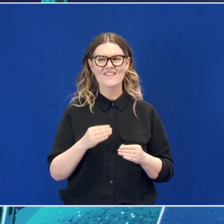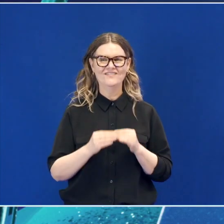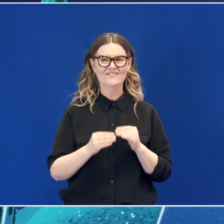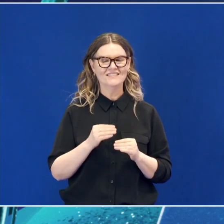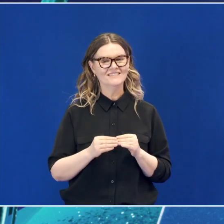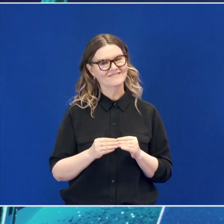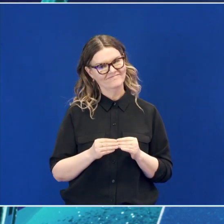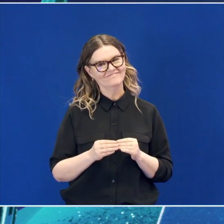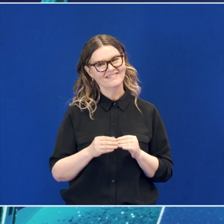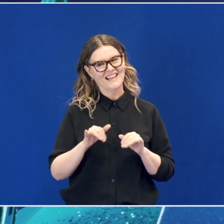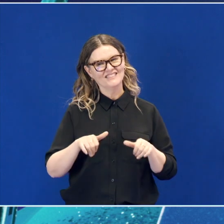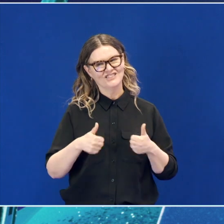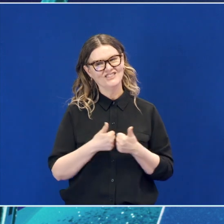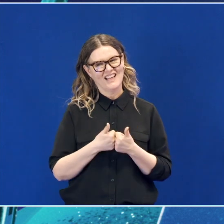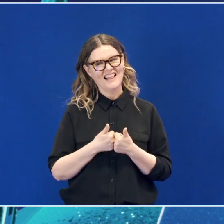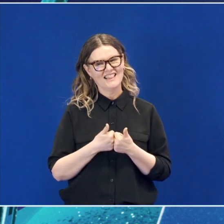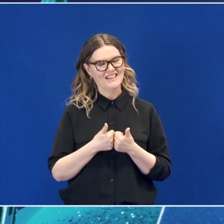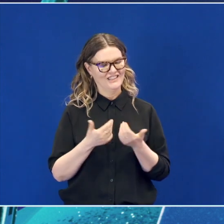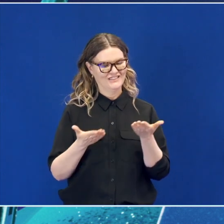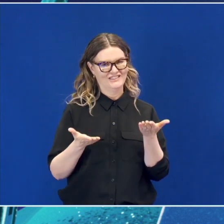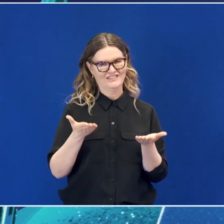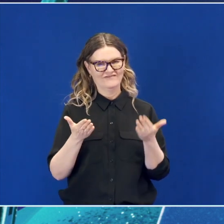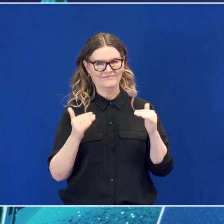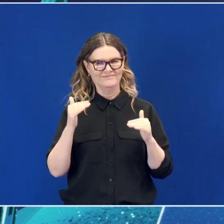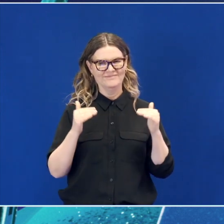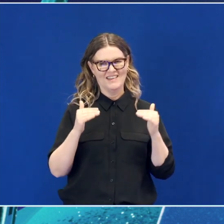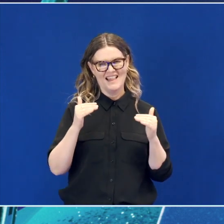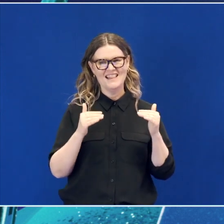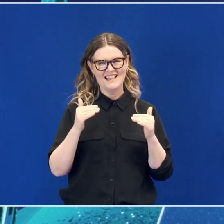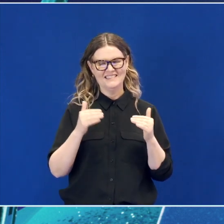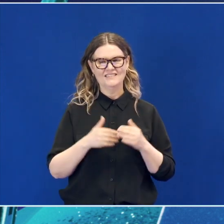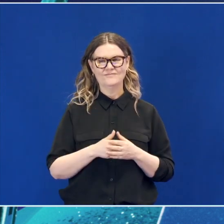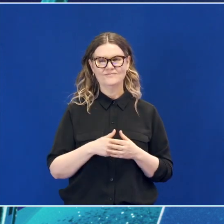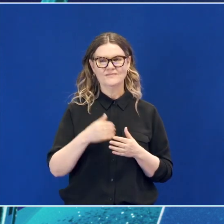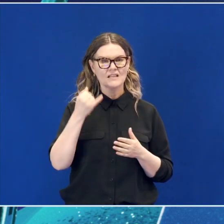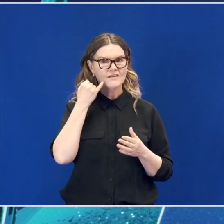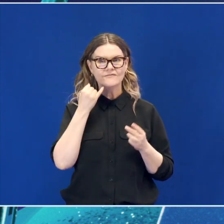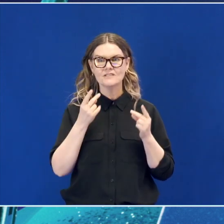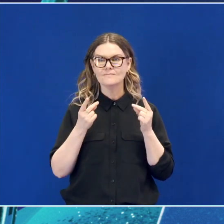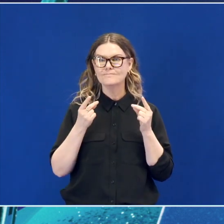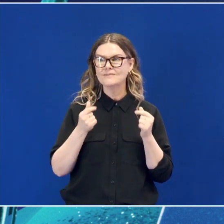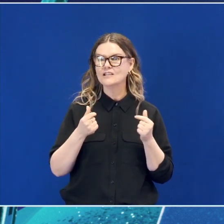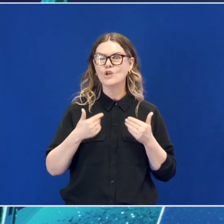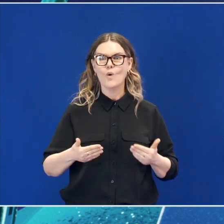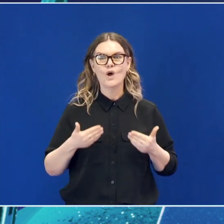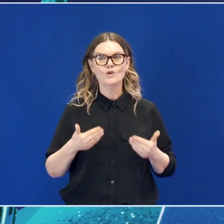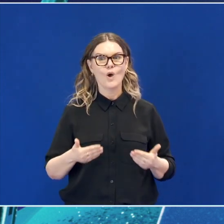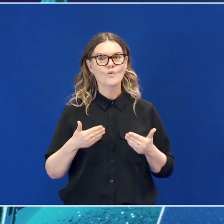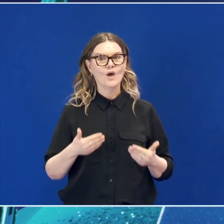becomes the standard response. So I think what that sort of a reality that we have